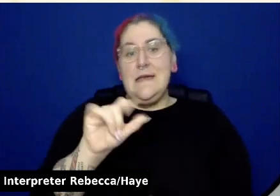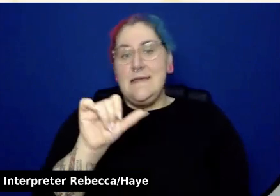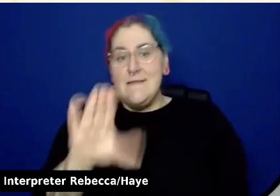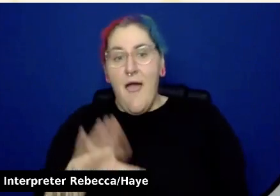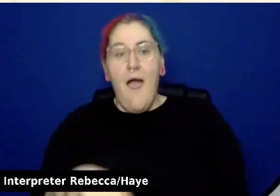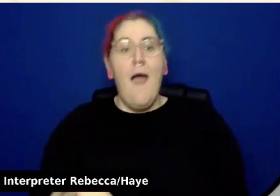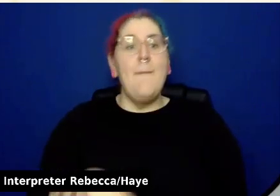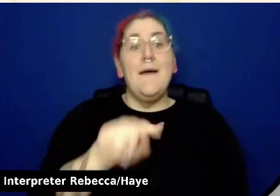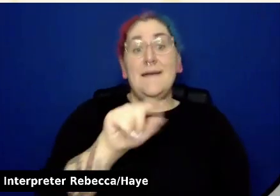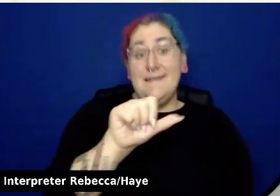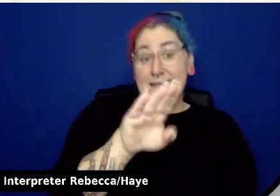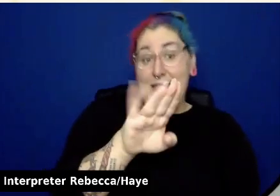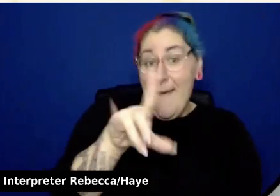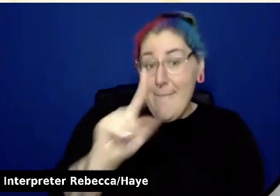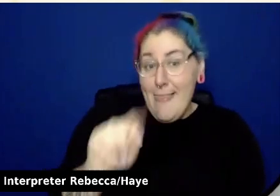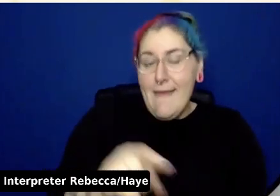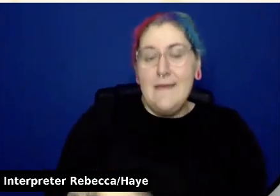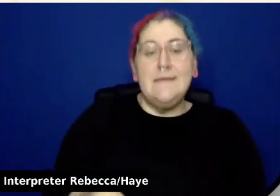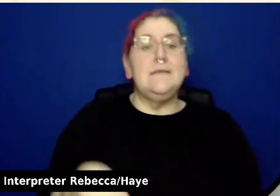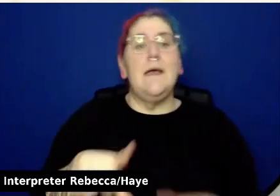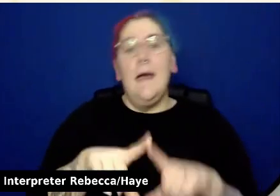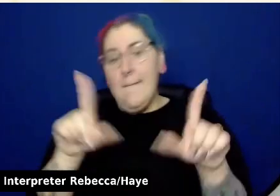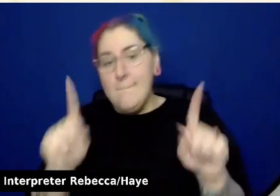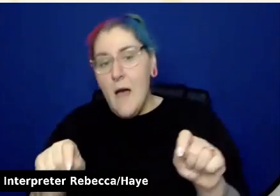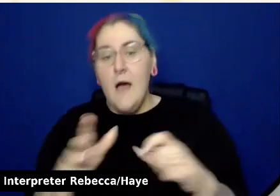And it helps them in conveying structure and relationship properly.